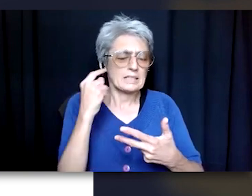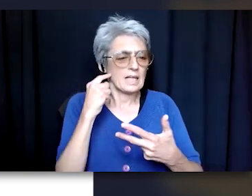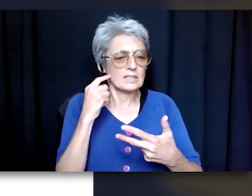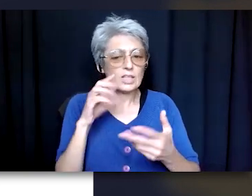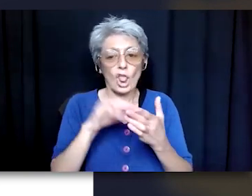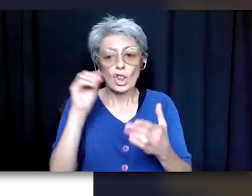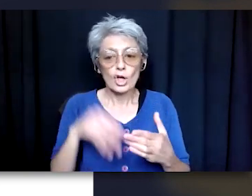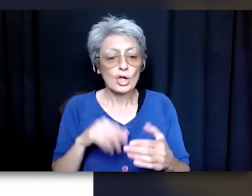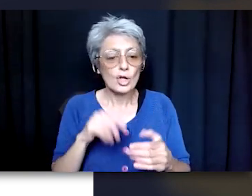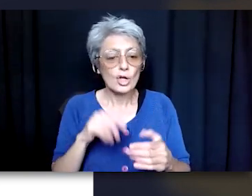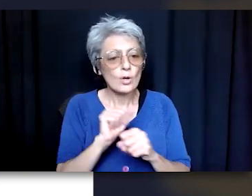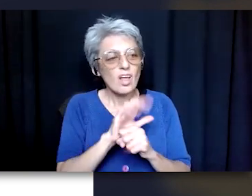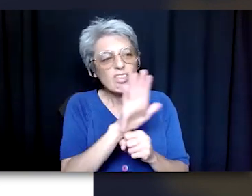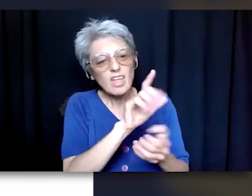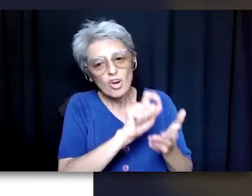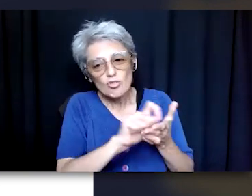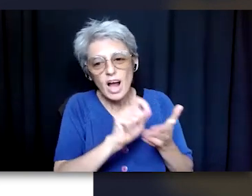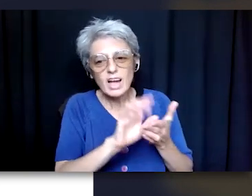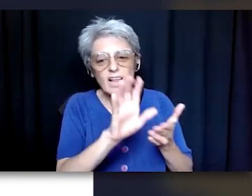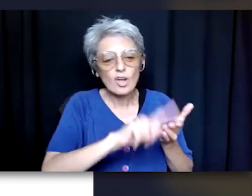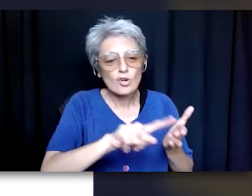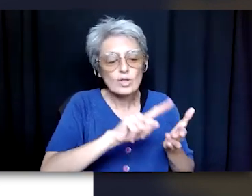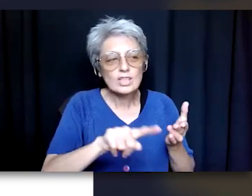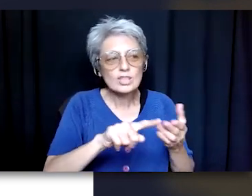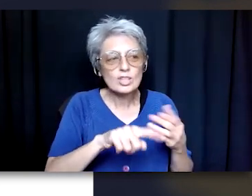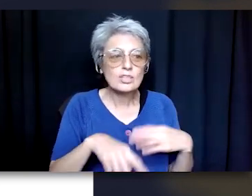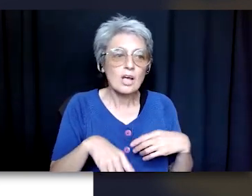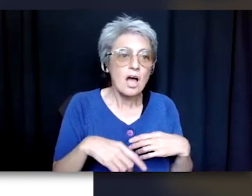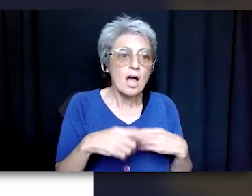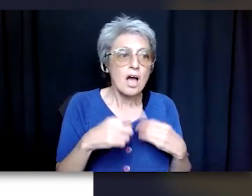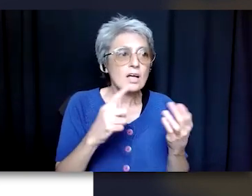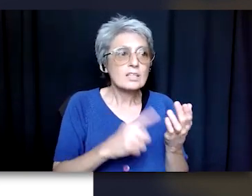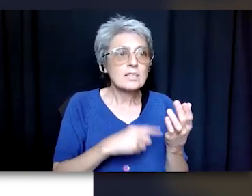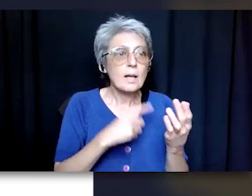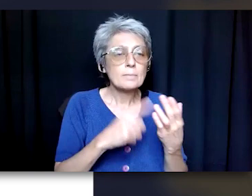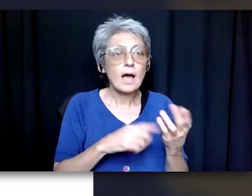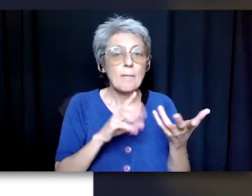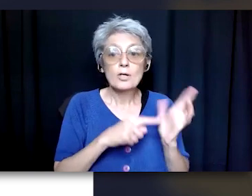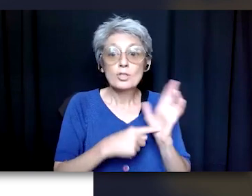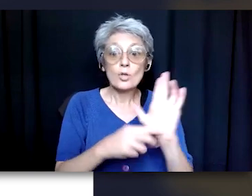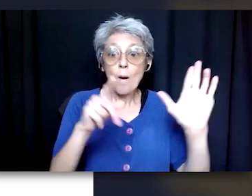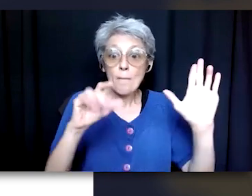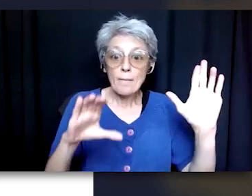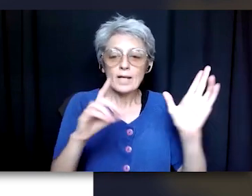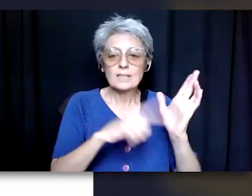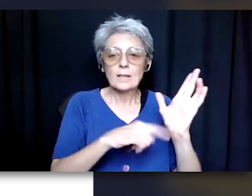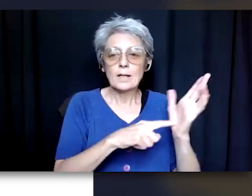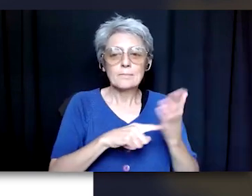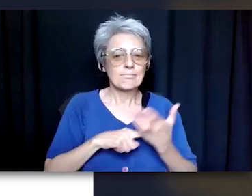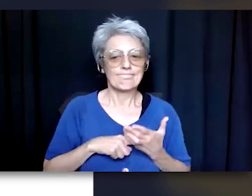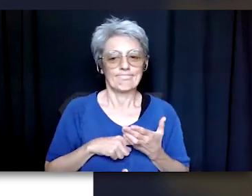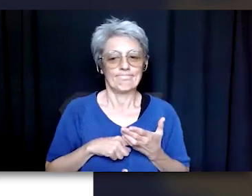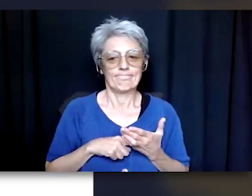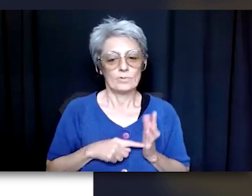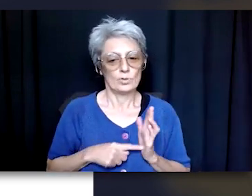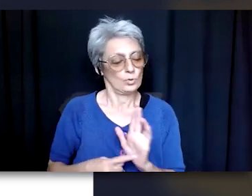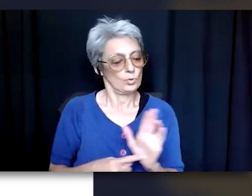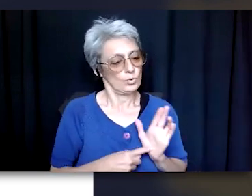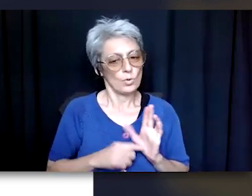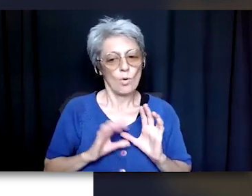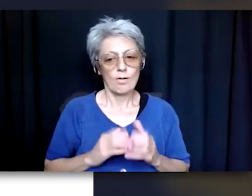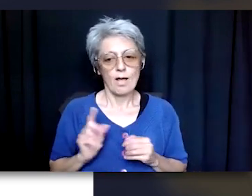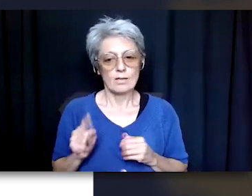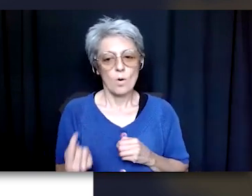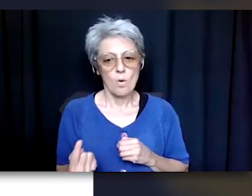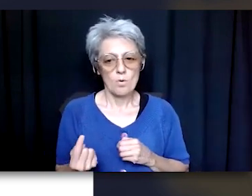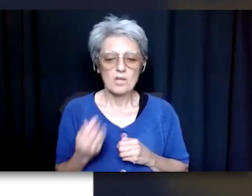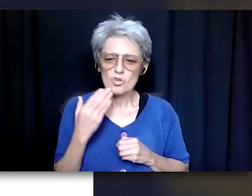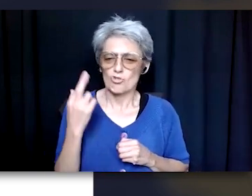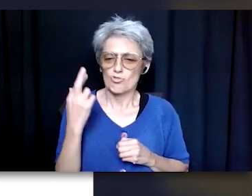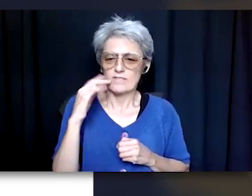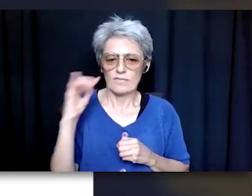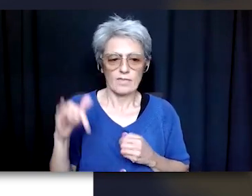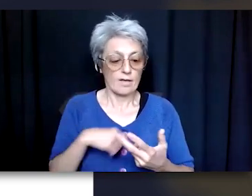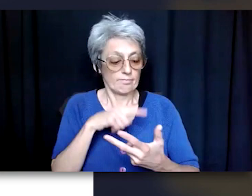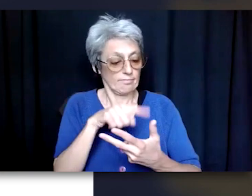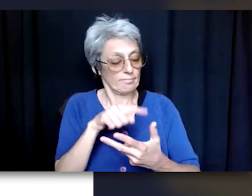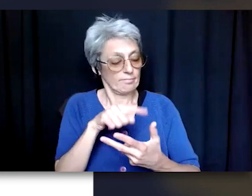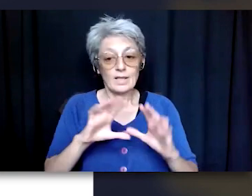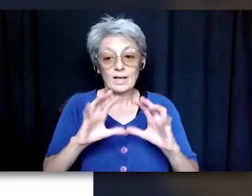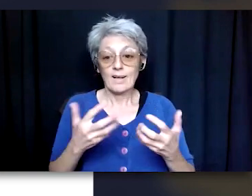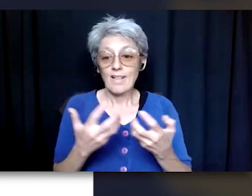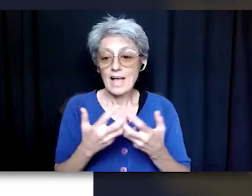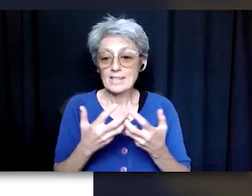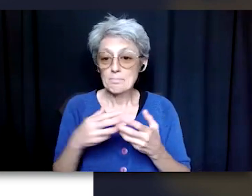public audiences and not have public audiences depending. Visible to classmates—I’m just going